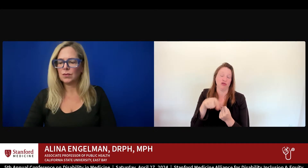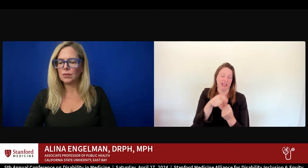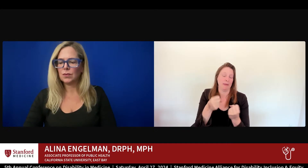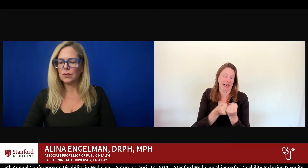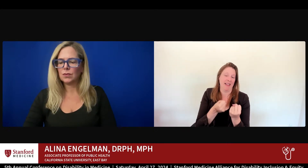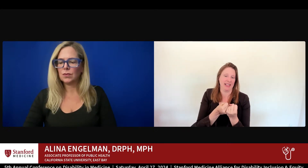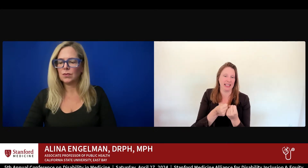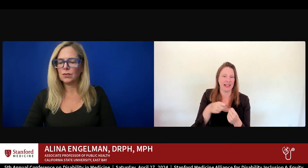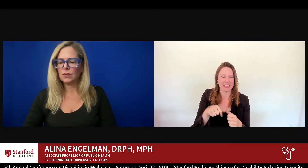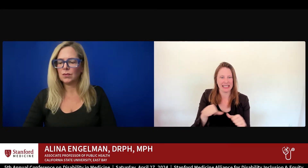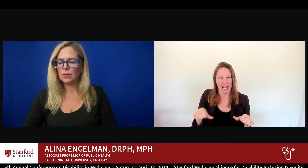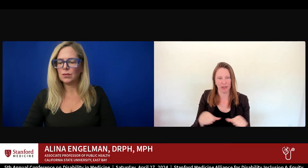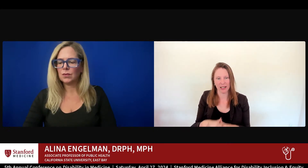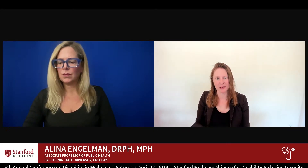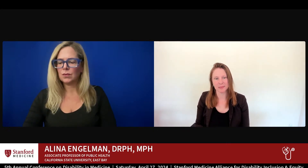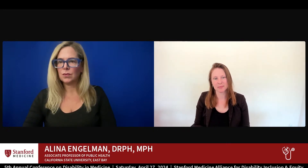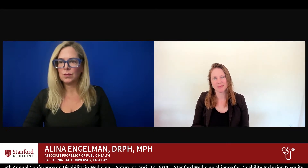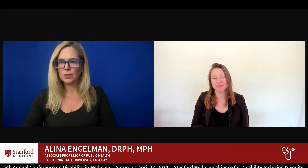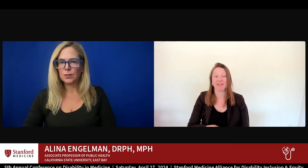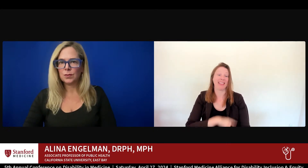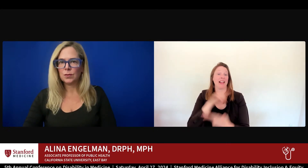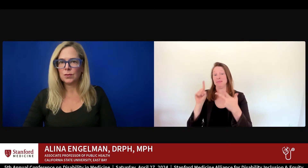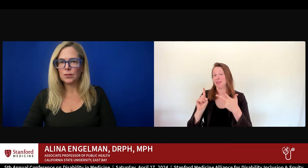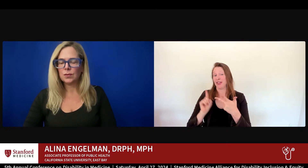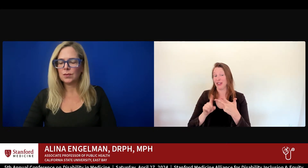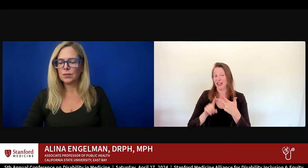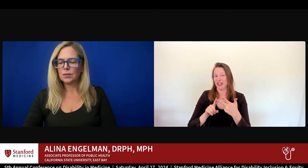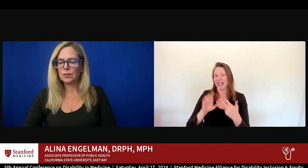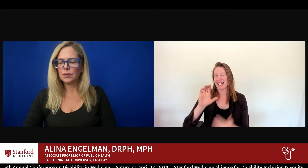illnesses as well, and has been a great advocate in this area.